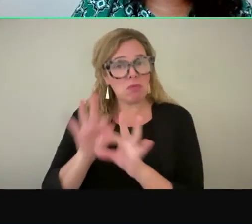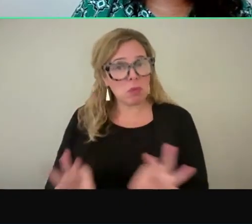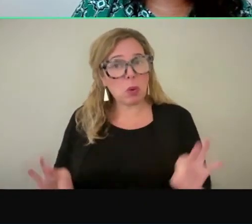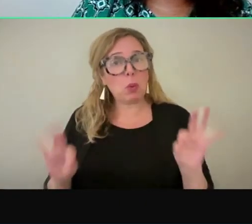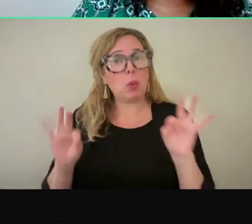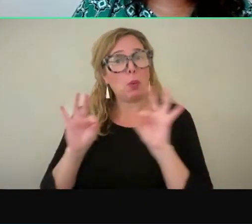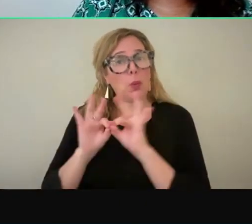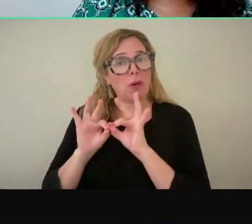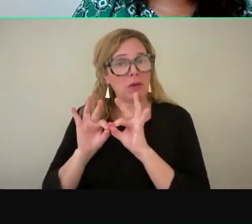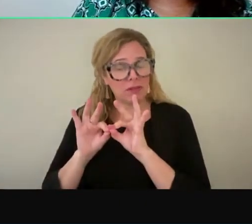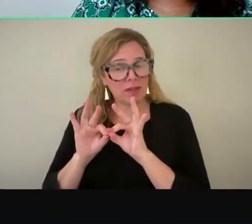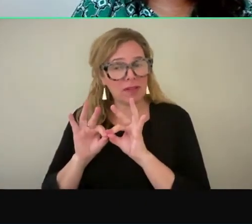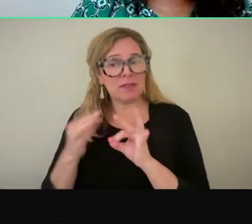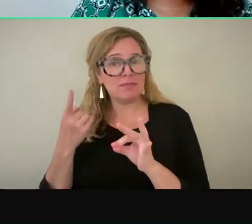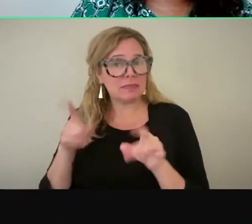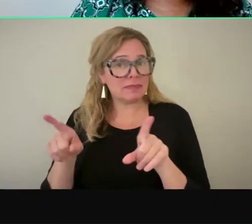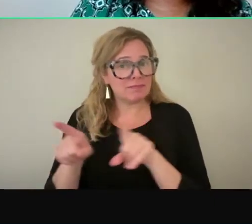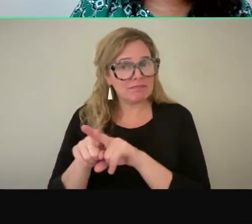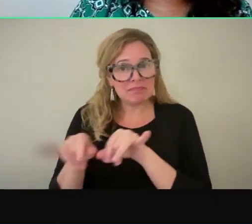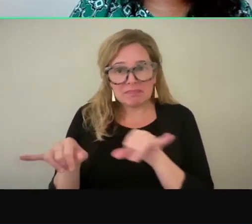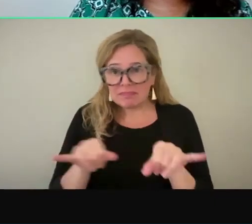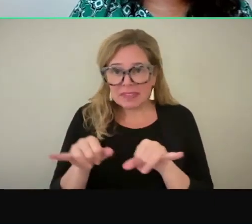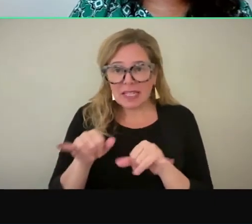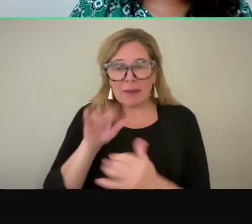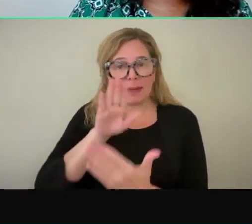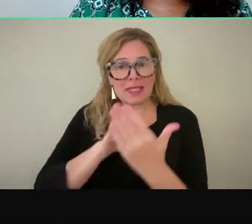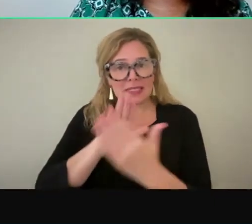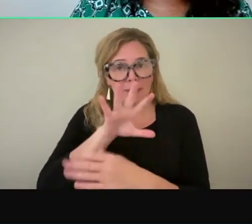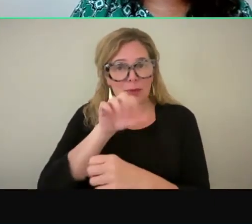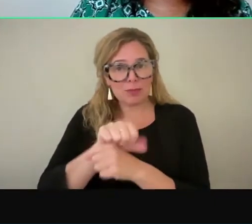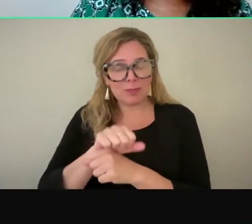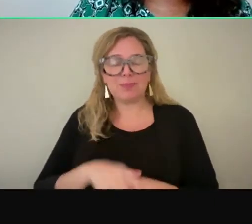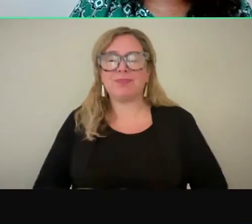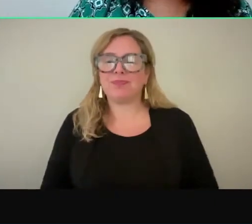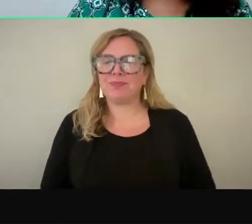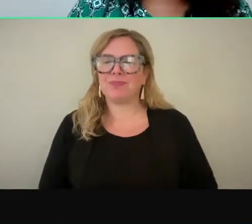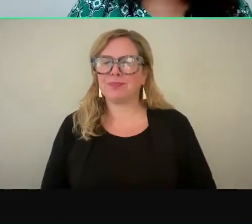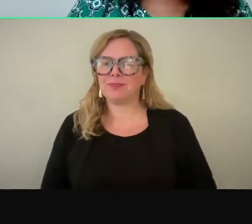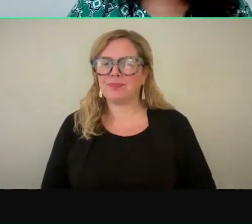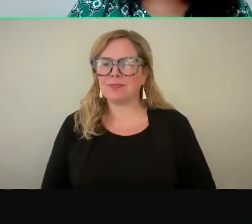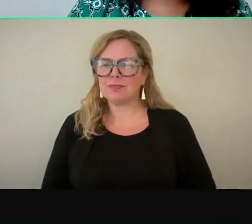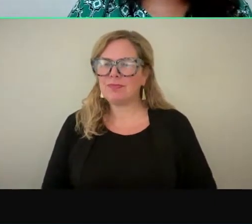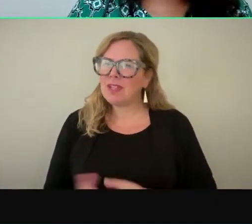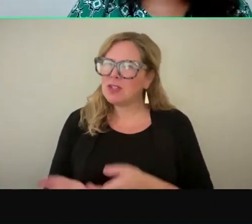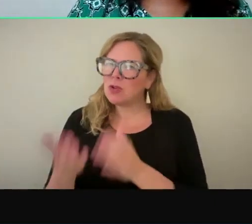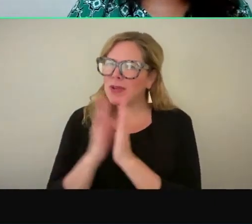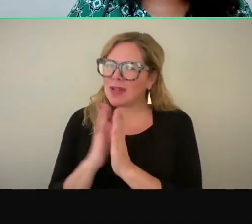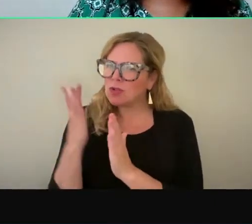survey was, what makes a virtual appointment simple and easy for you to use. One of the